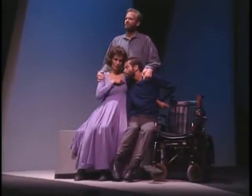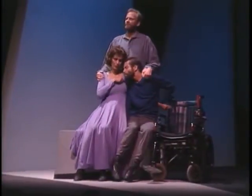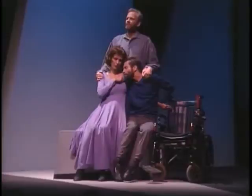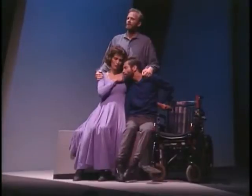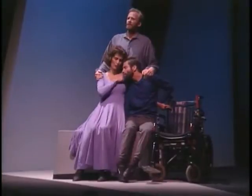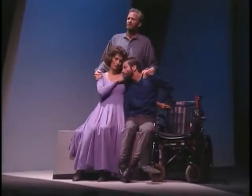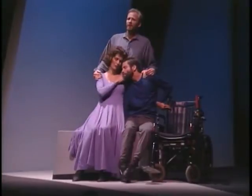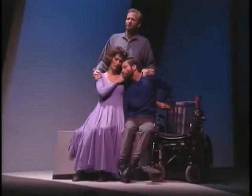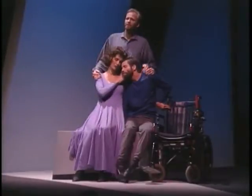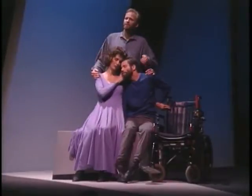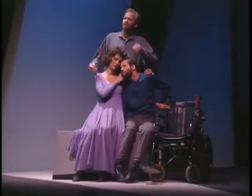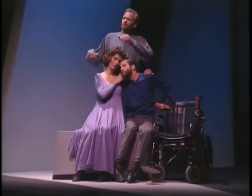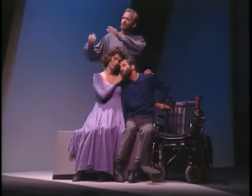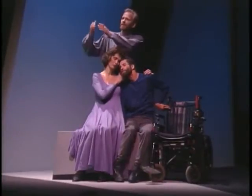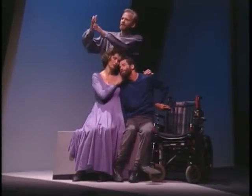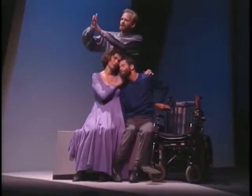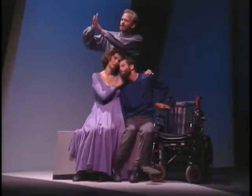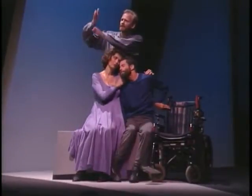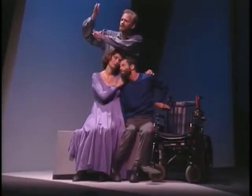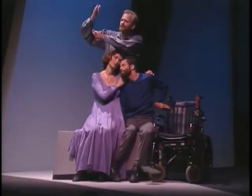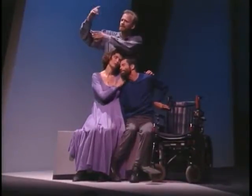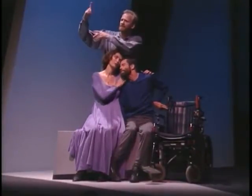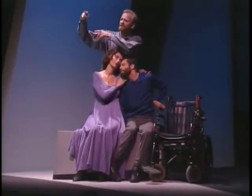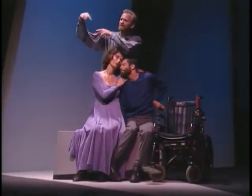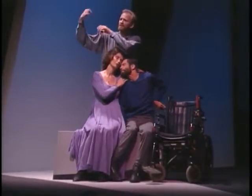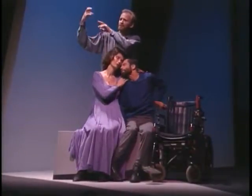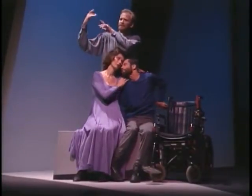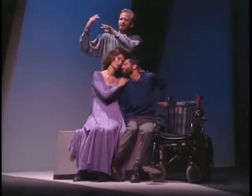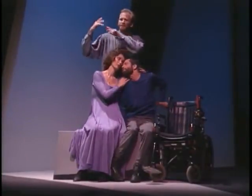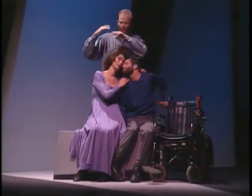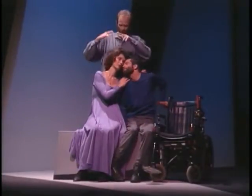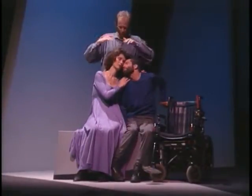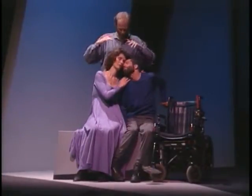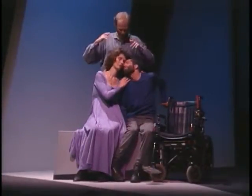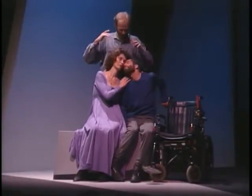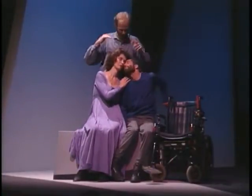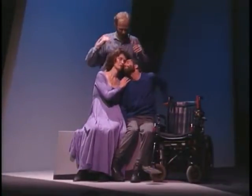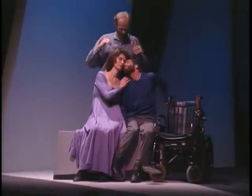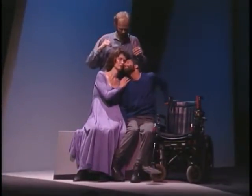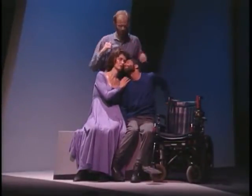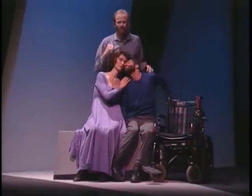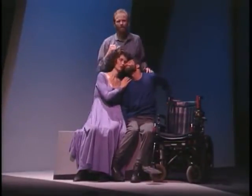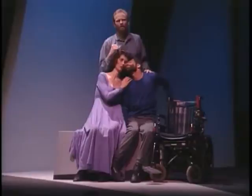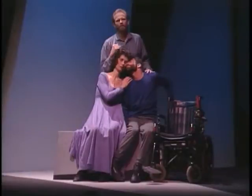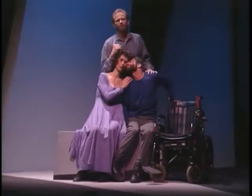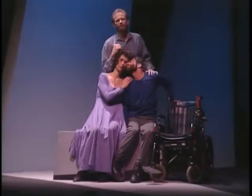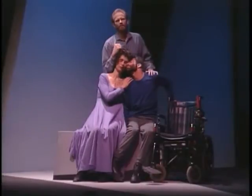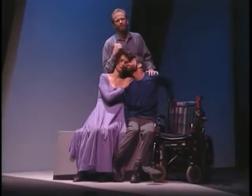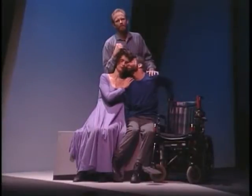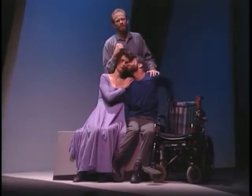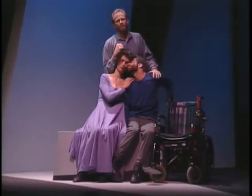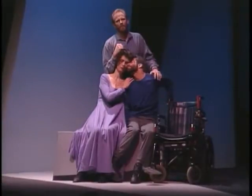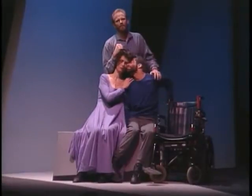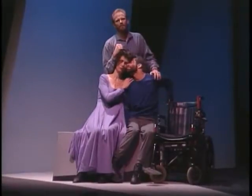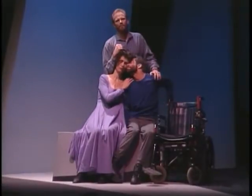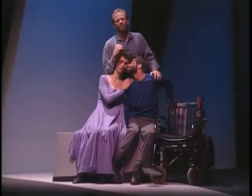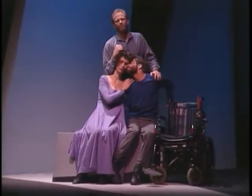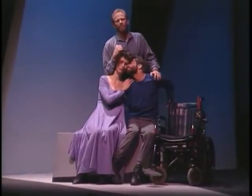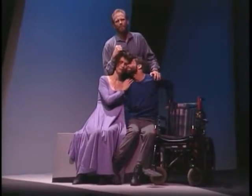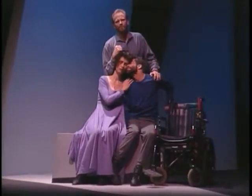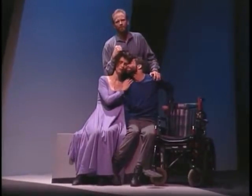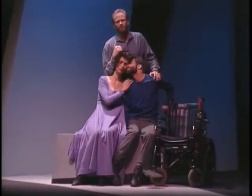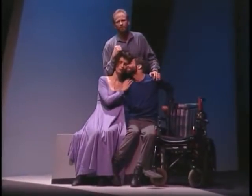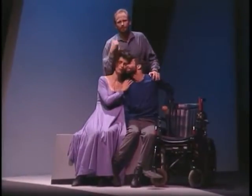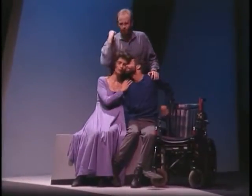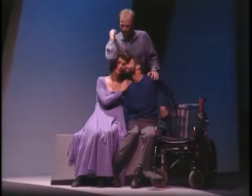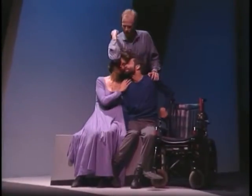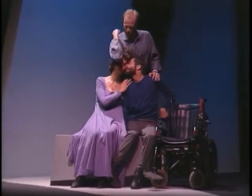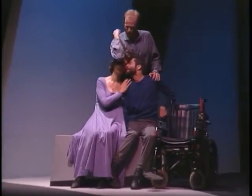the Sun begins to stream through the open window oh my hip joint crunches my